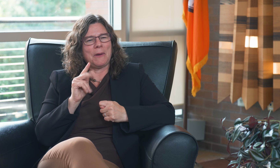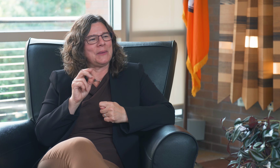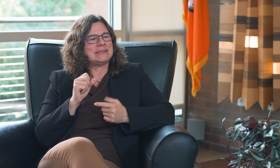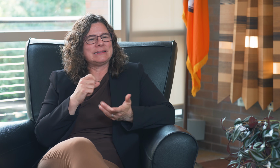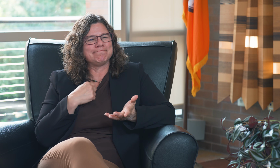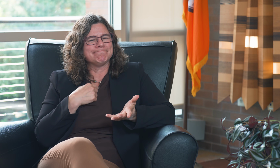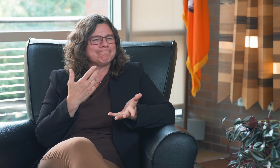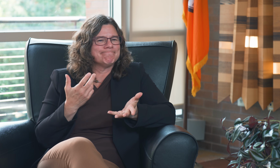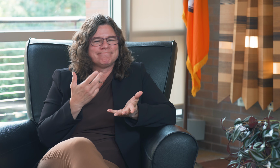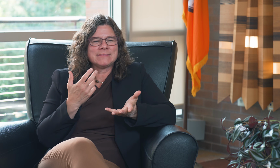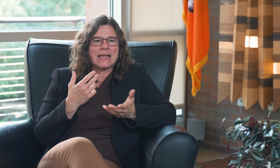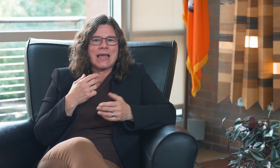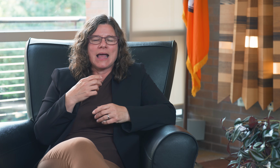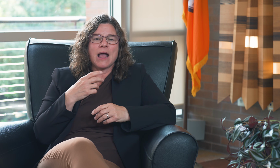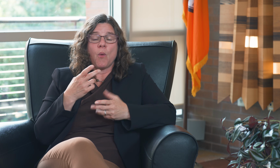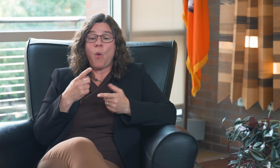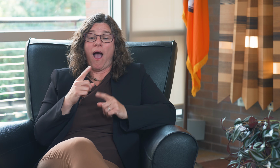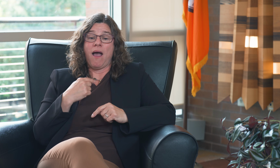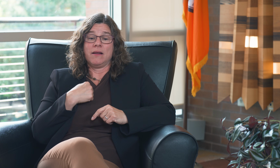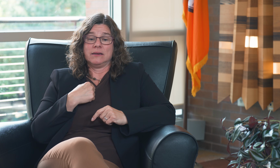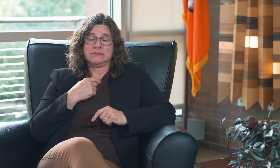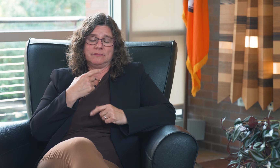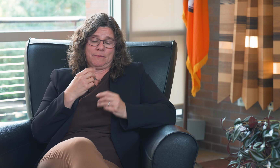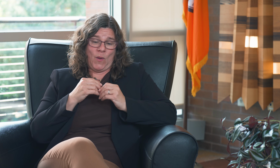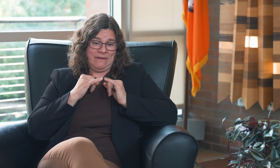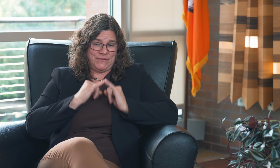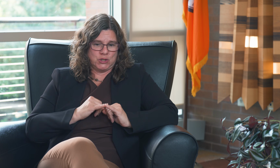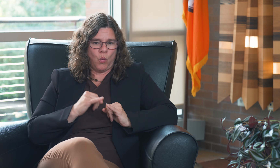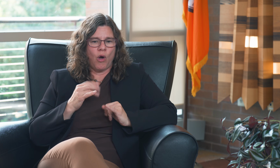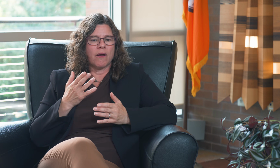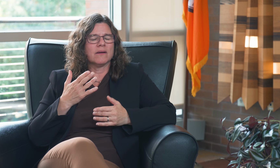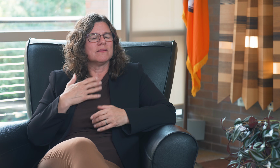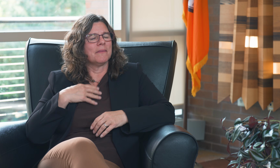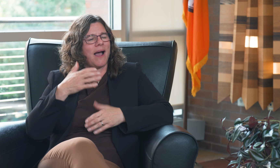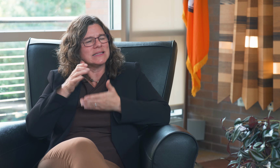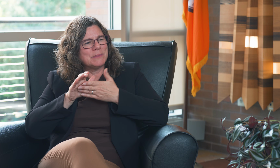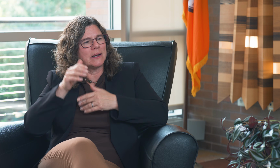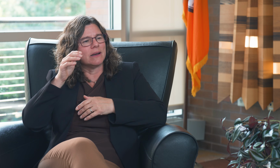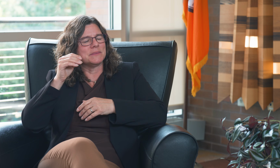But team sports. . . well, I was more individual,